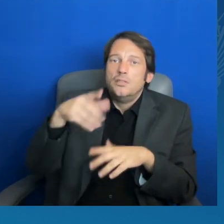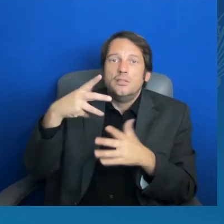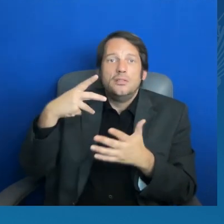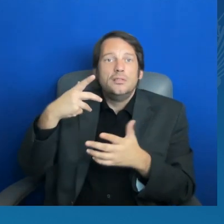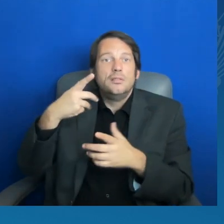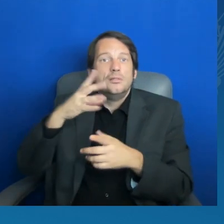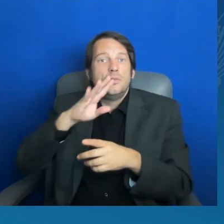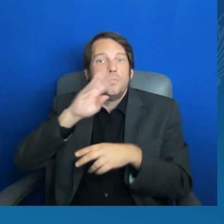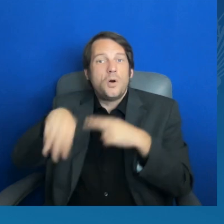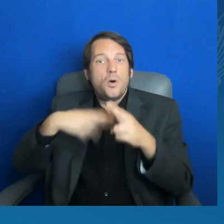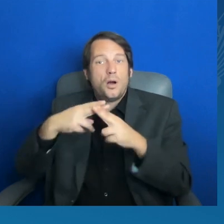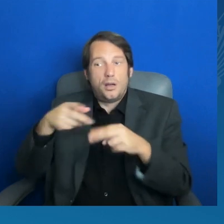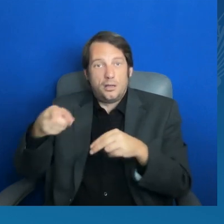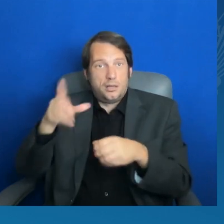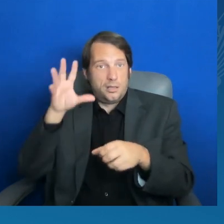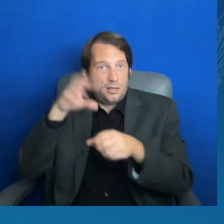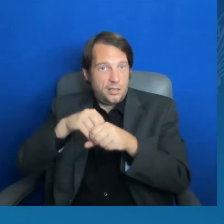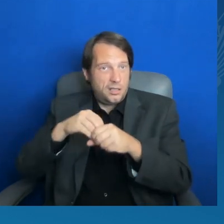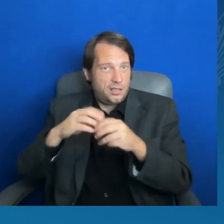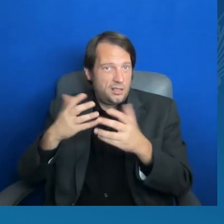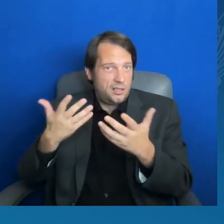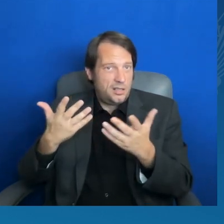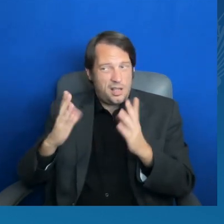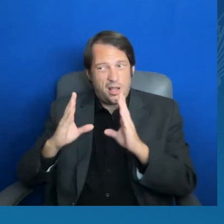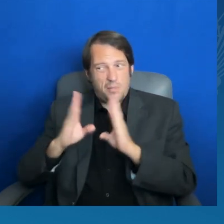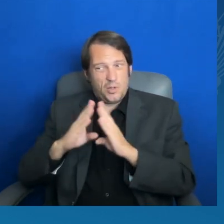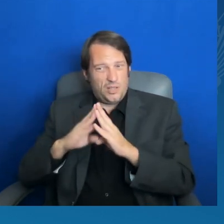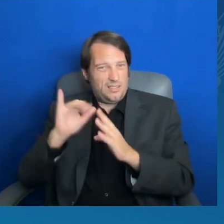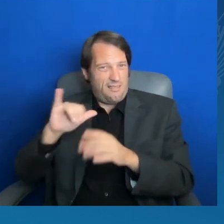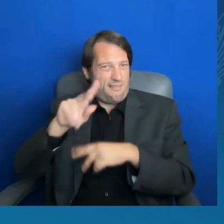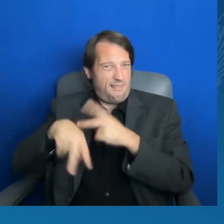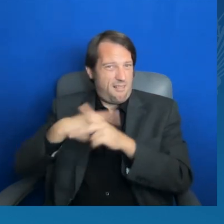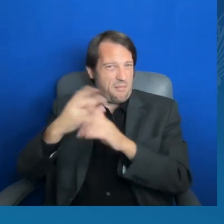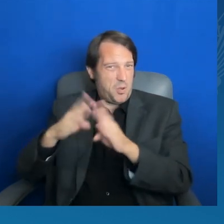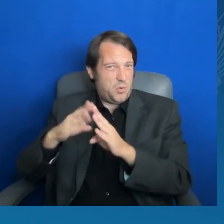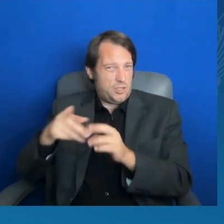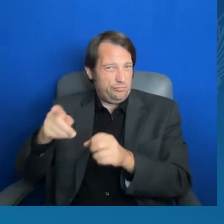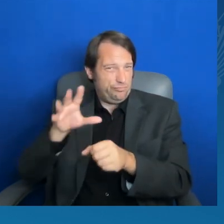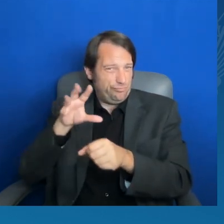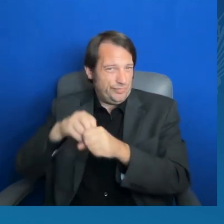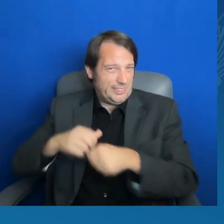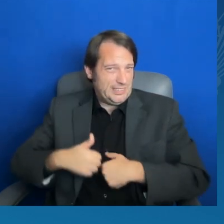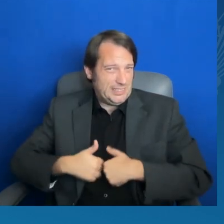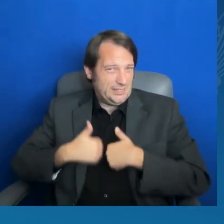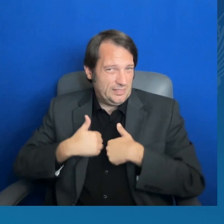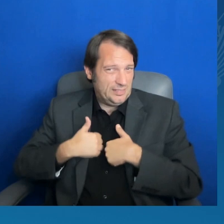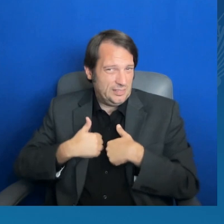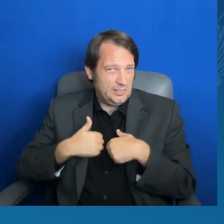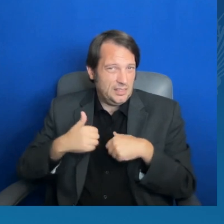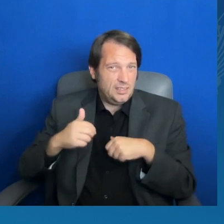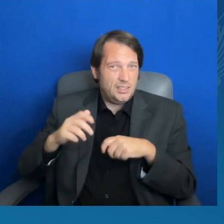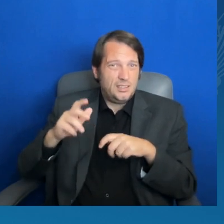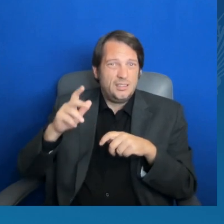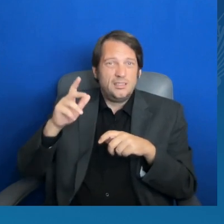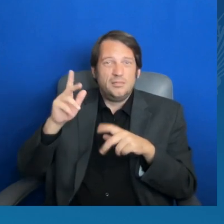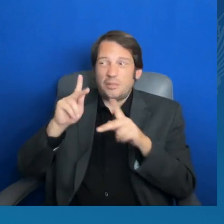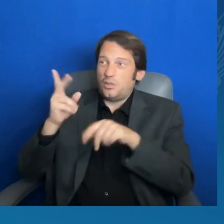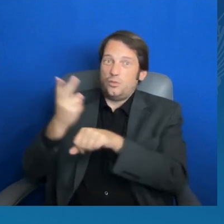people like to legally use guns for hunting and things of that nature. And that's fine.